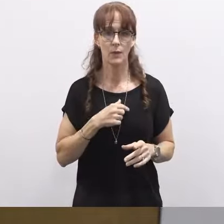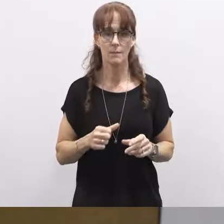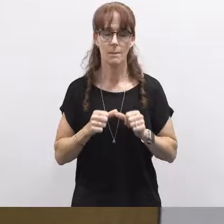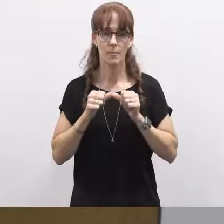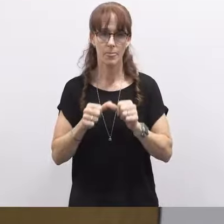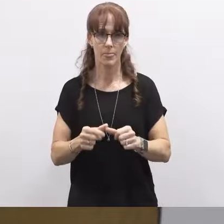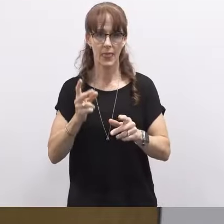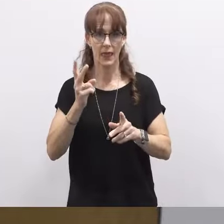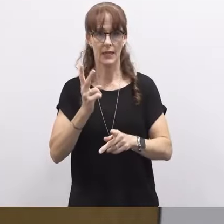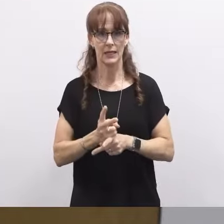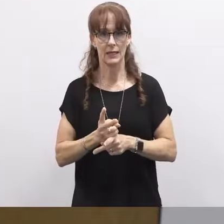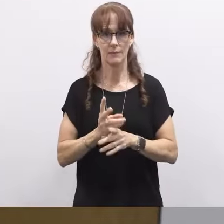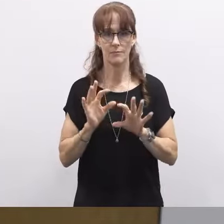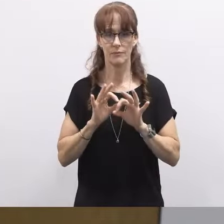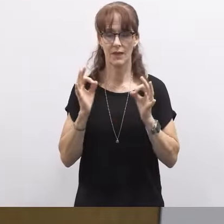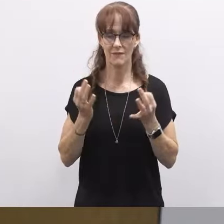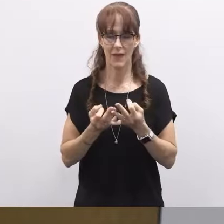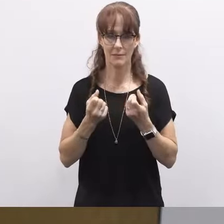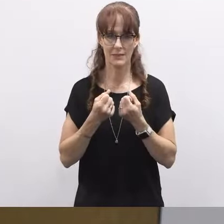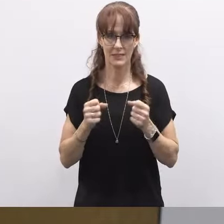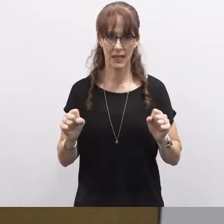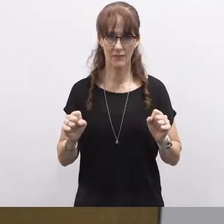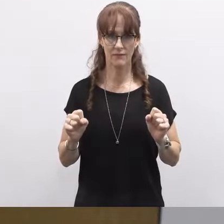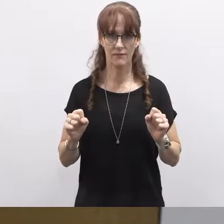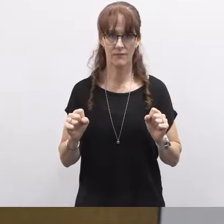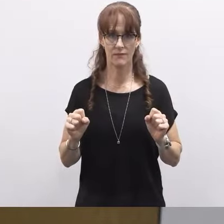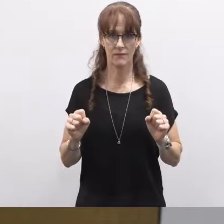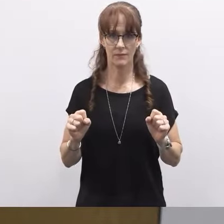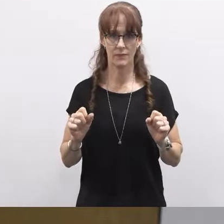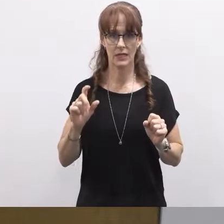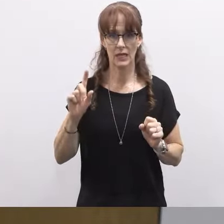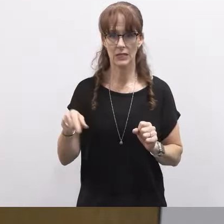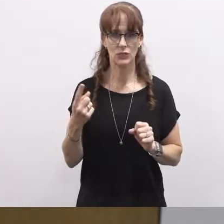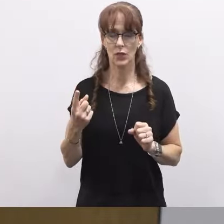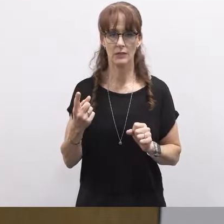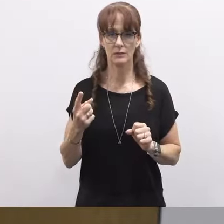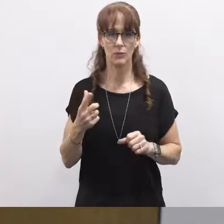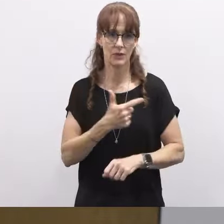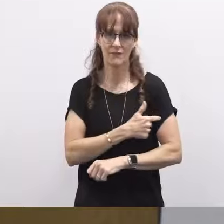to keep family safe is not necessarily just with vaccinations,